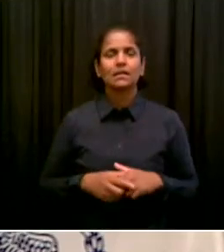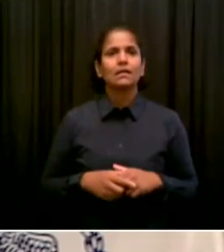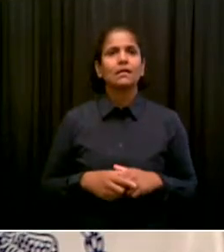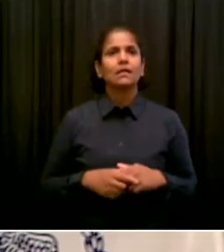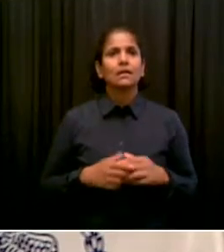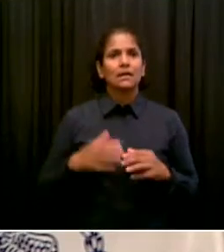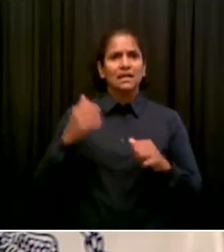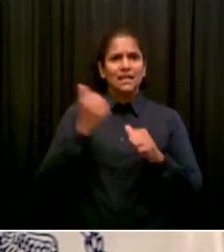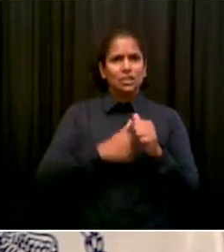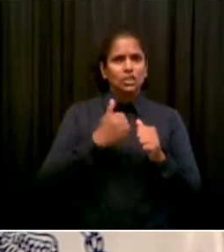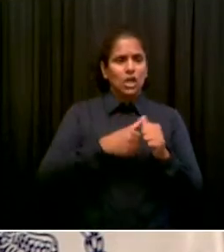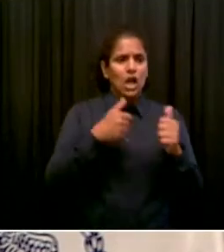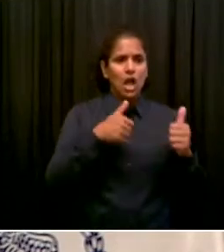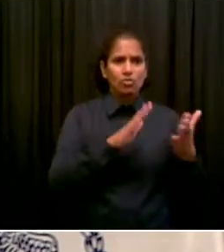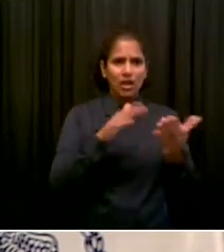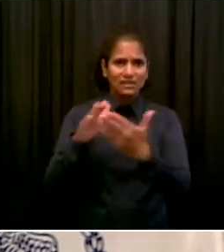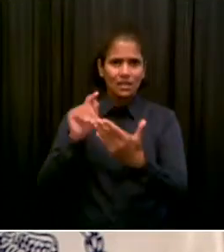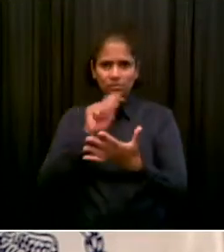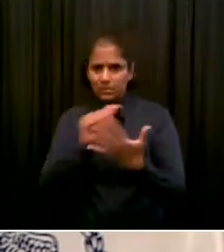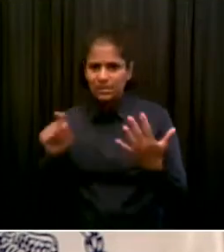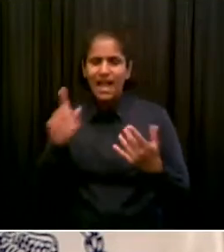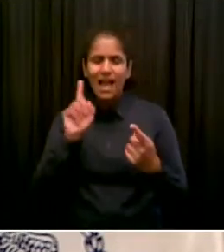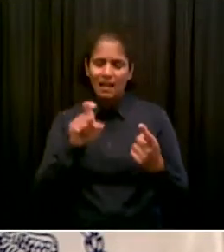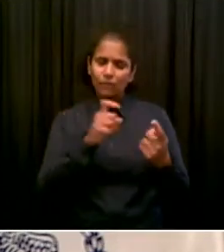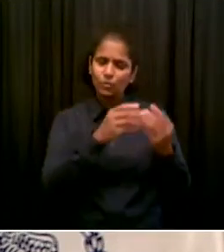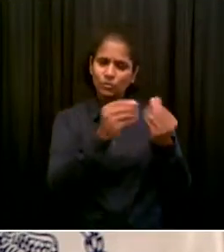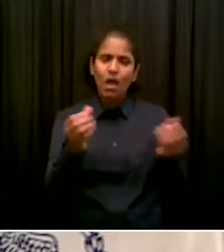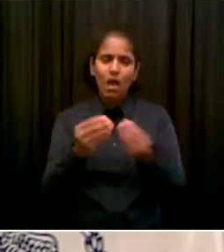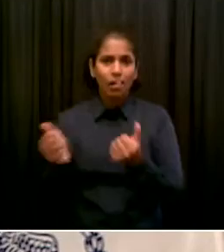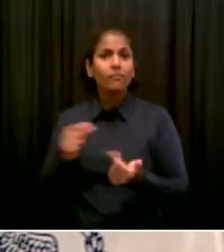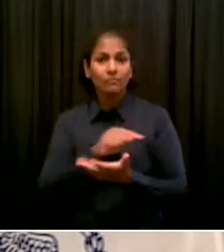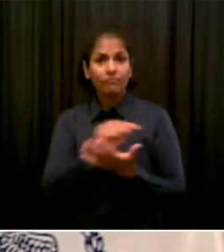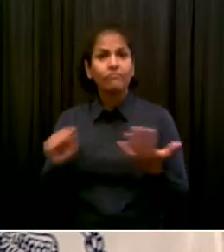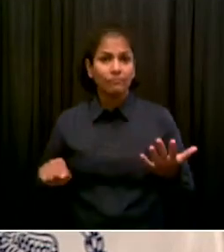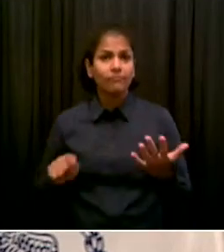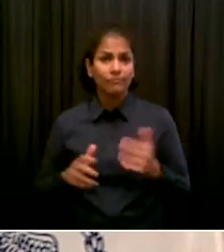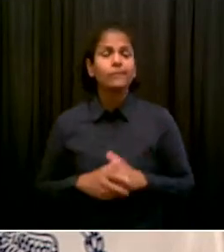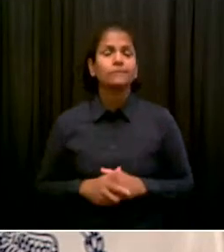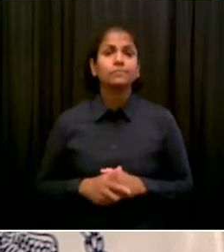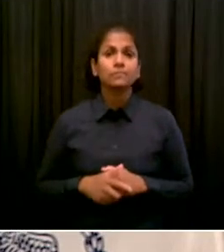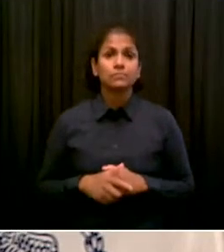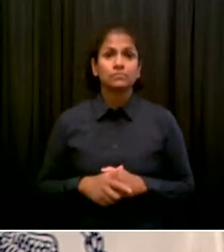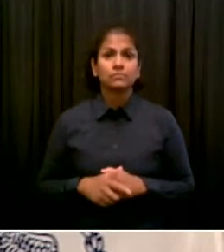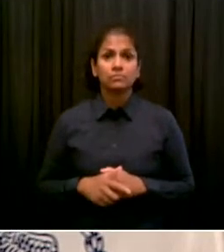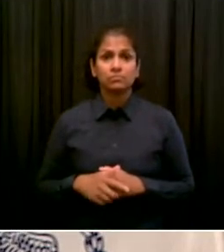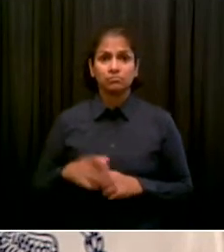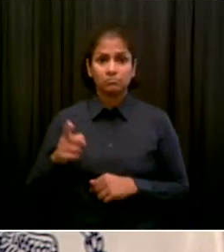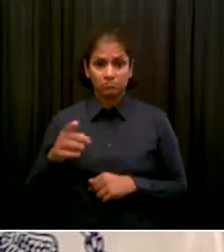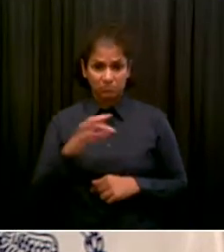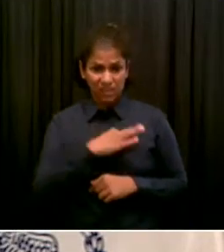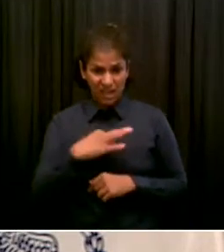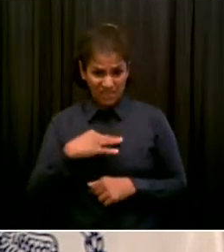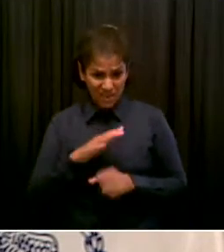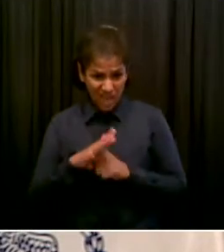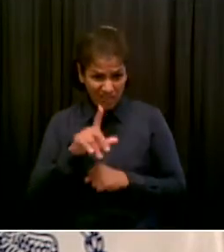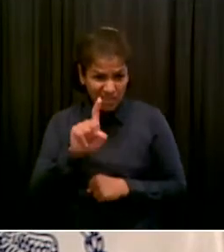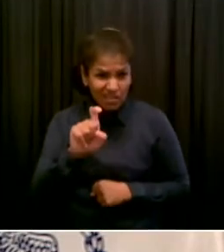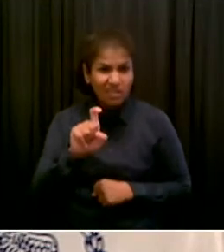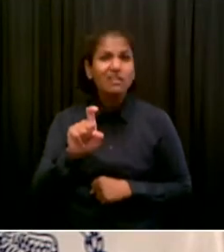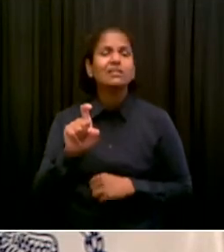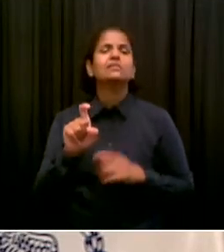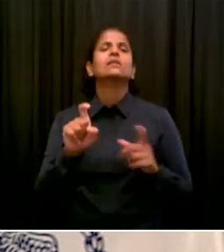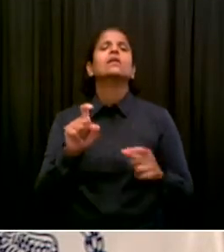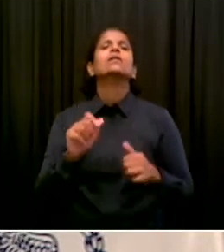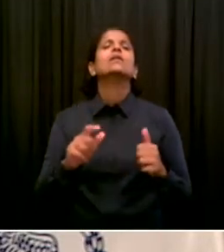ALL OF THOSE THINGS ARE NERVE-